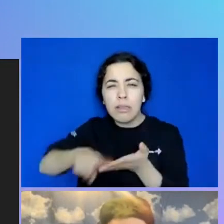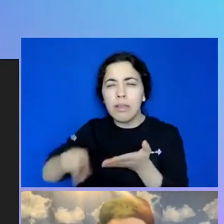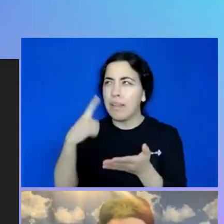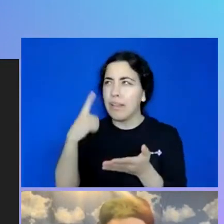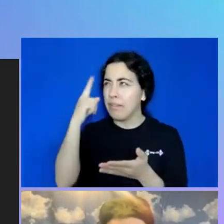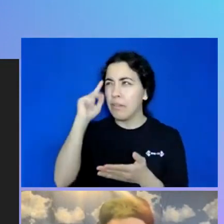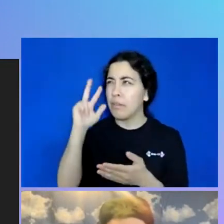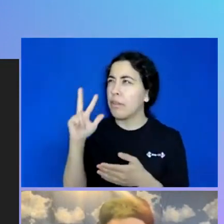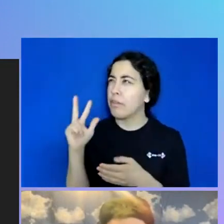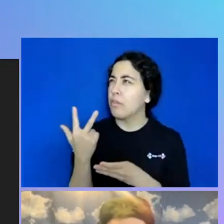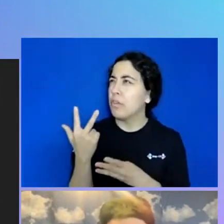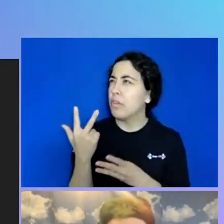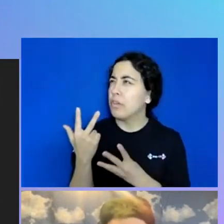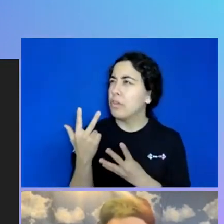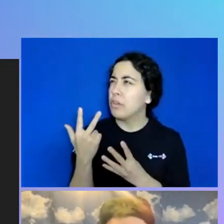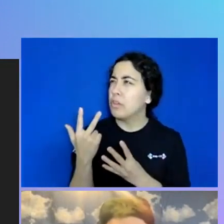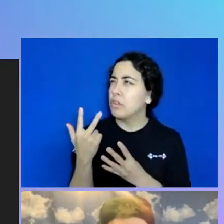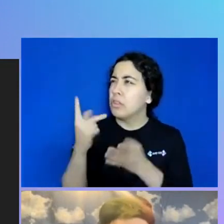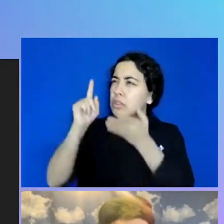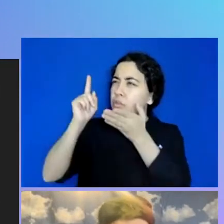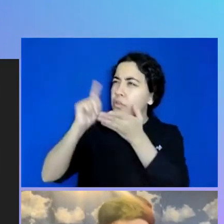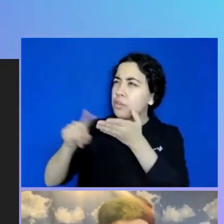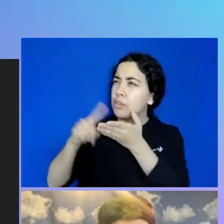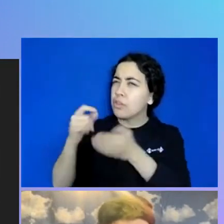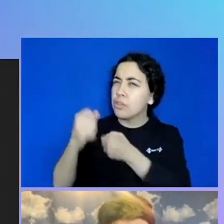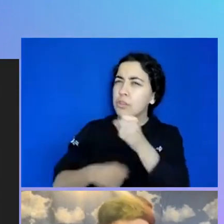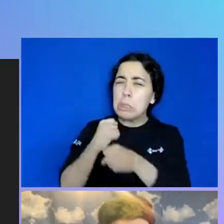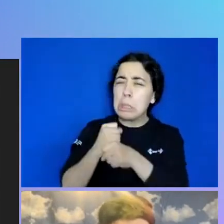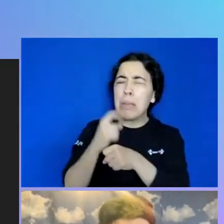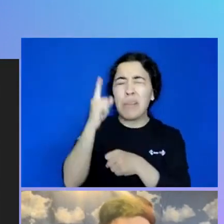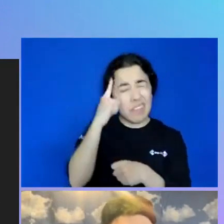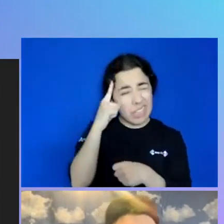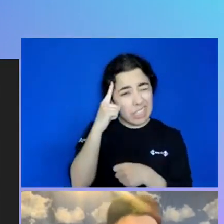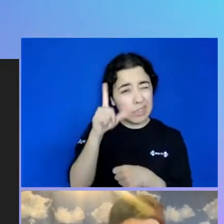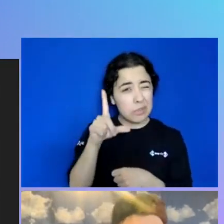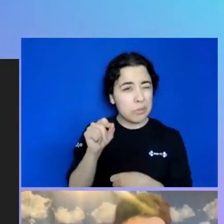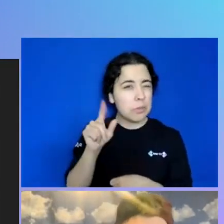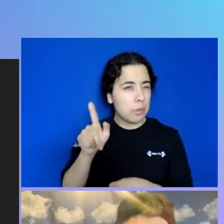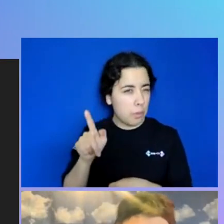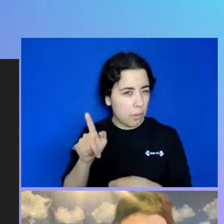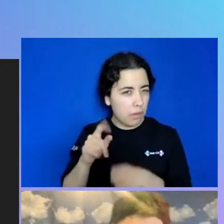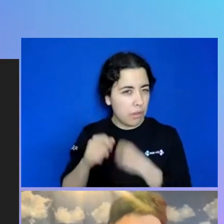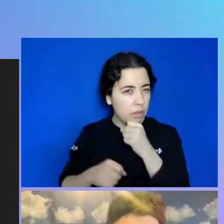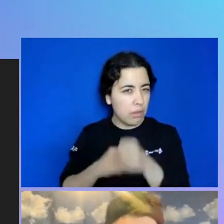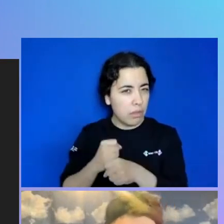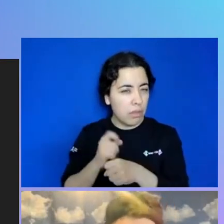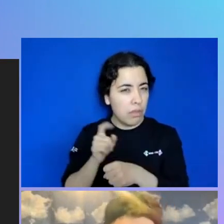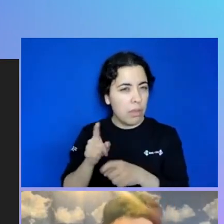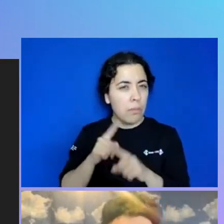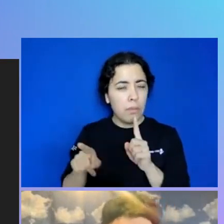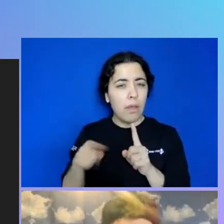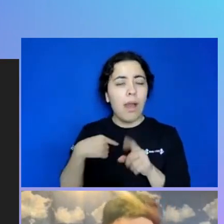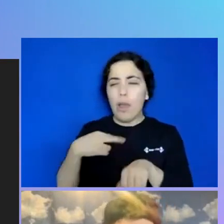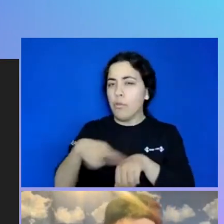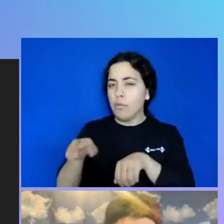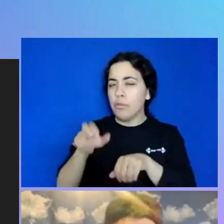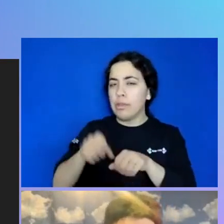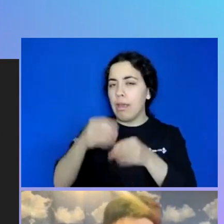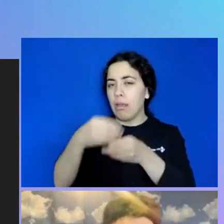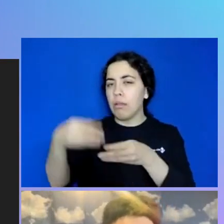was, uh, 20, 21, uh, but I do have those references available